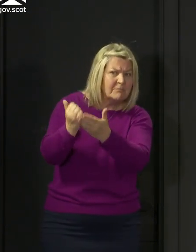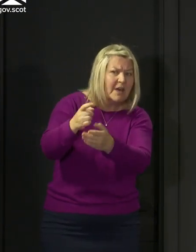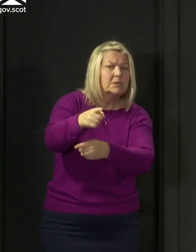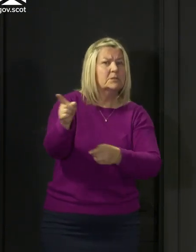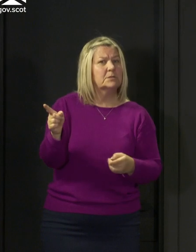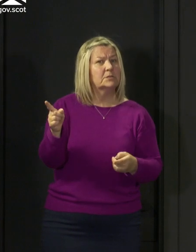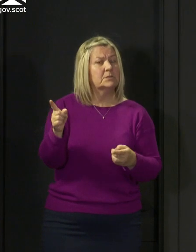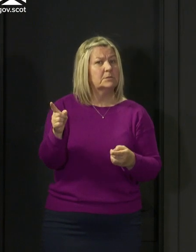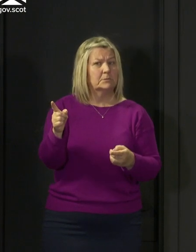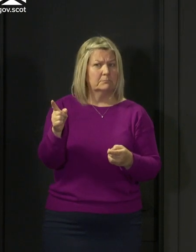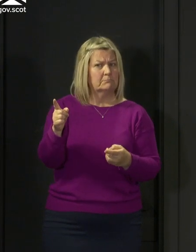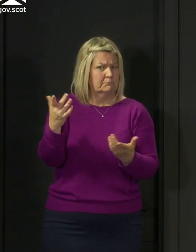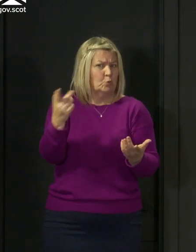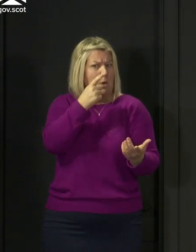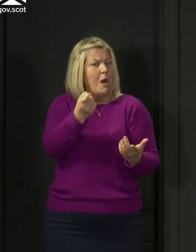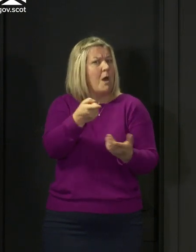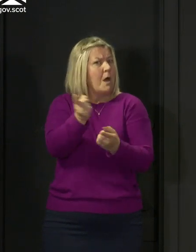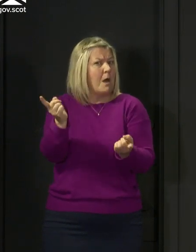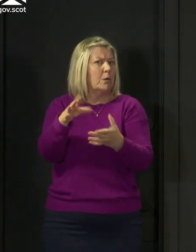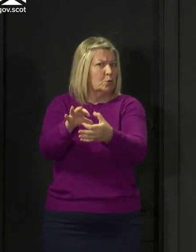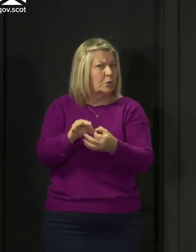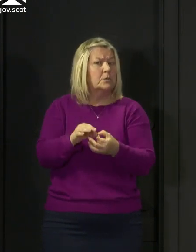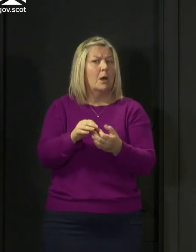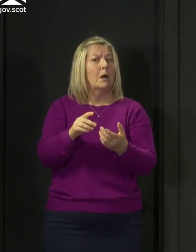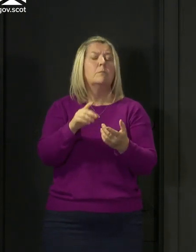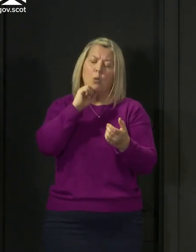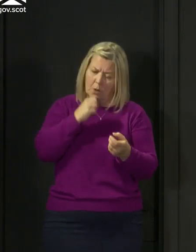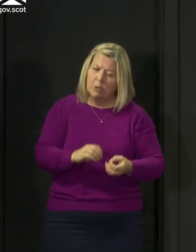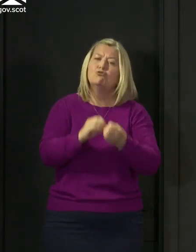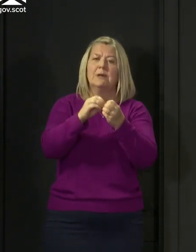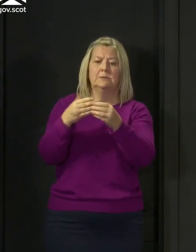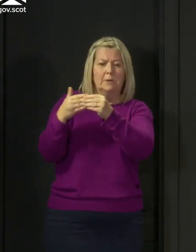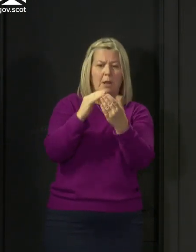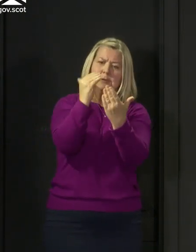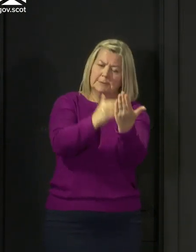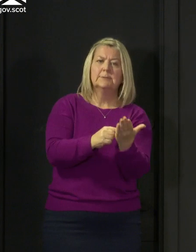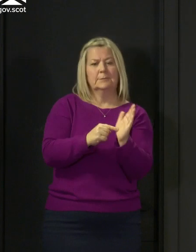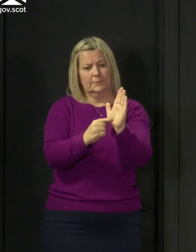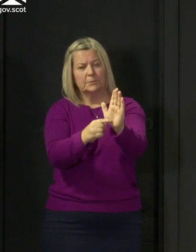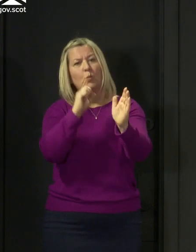as we put in place guidance for the restart that we all want to see, as soon as it is safe to do so.